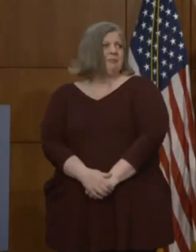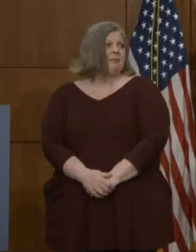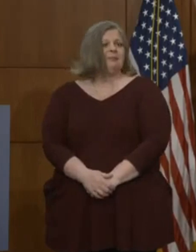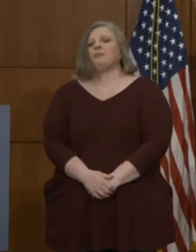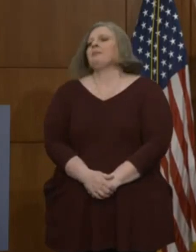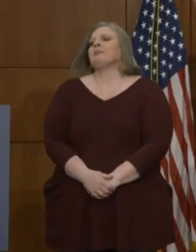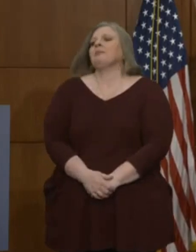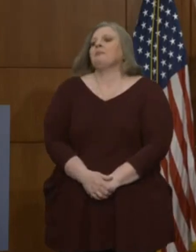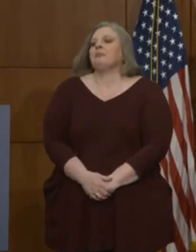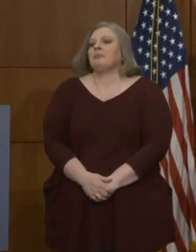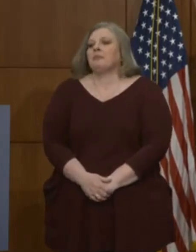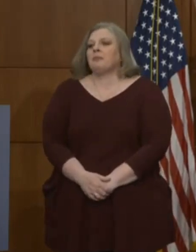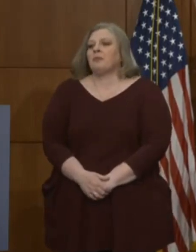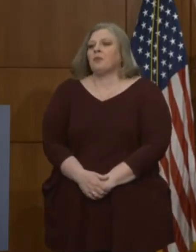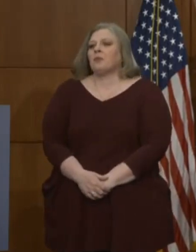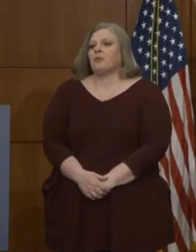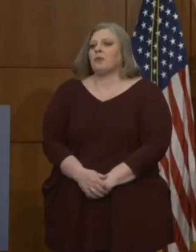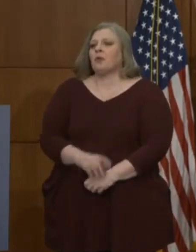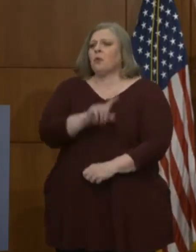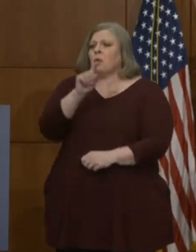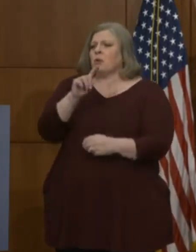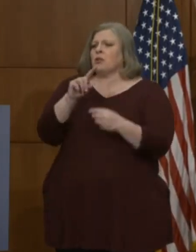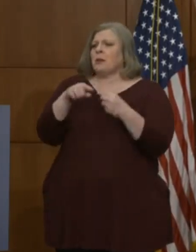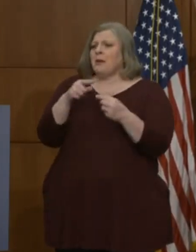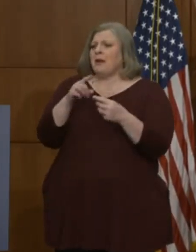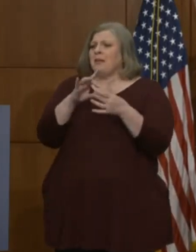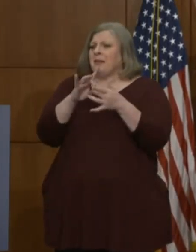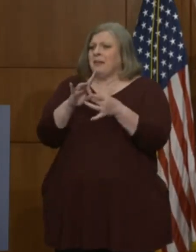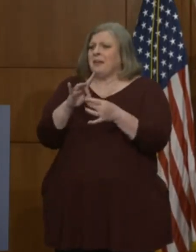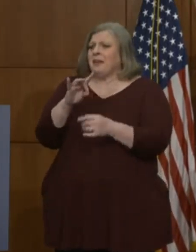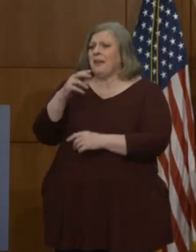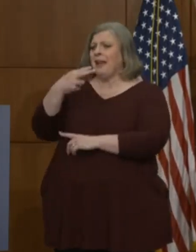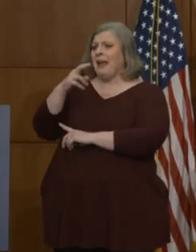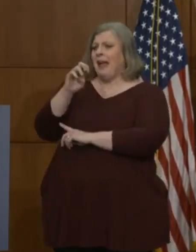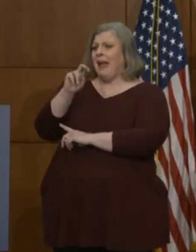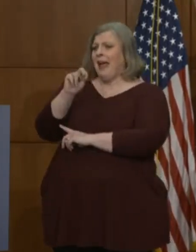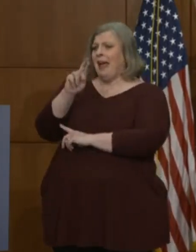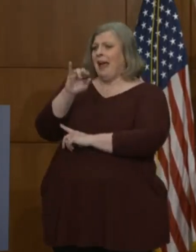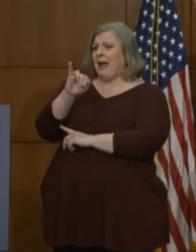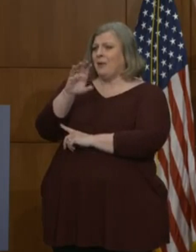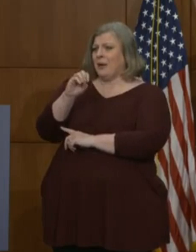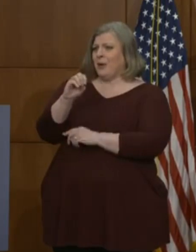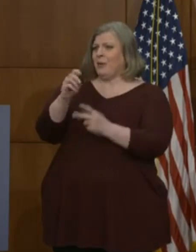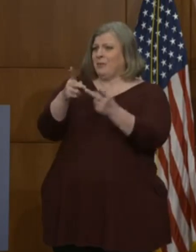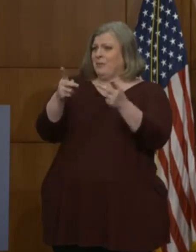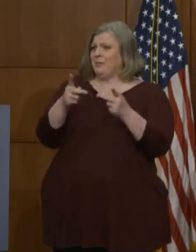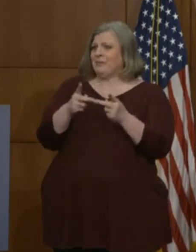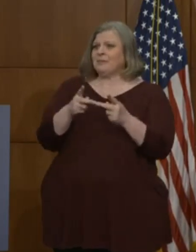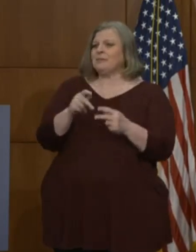ADDRESS AT DR PHIL ON. THANK YOU. HI THE QUESTION WAS ABOUT YOU. HI THE QUESTION WAS ABOUT A FACILITY AND HAD REIKO AS SO